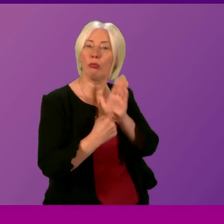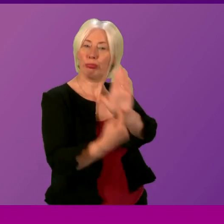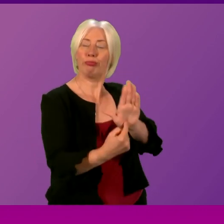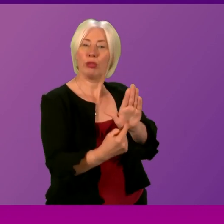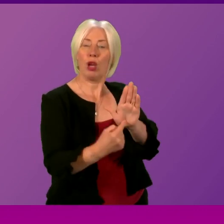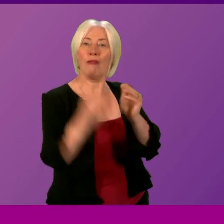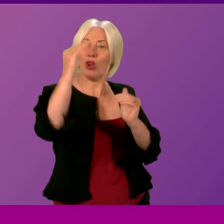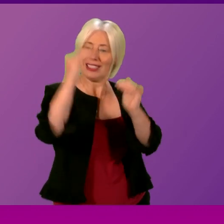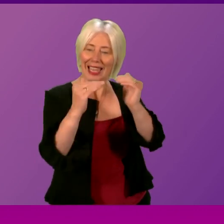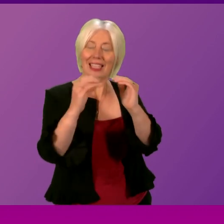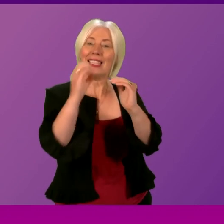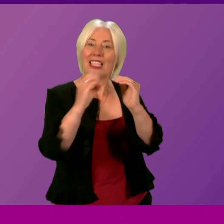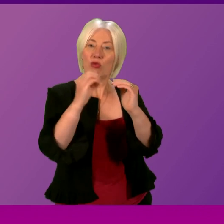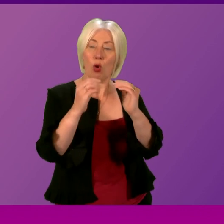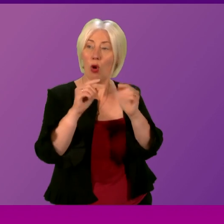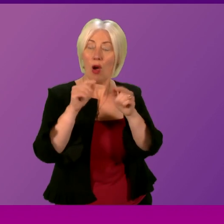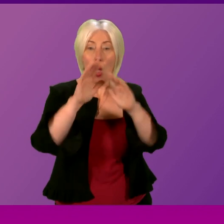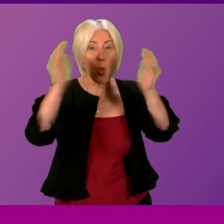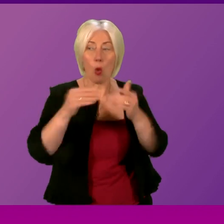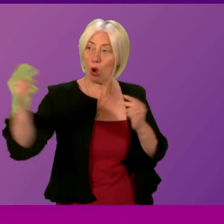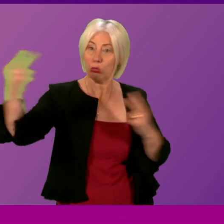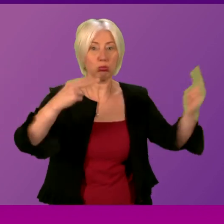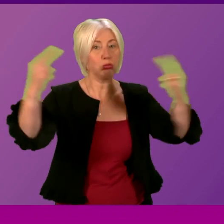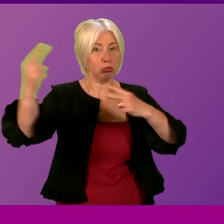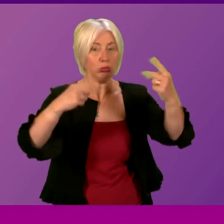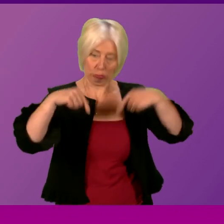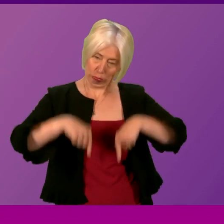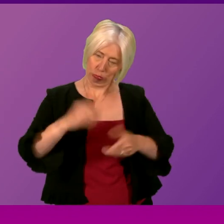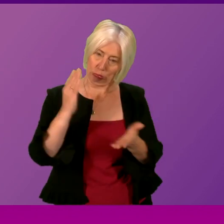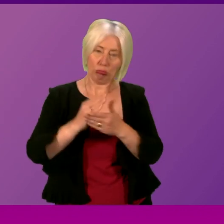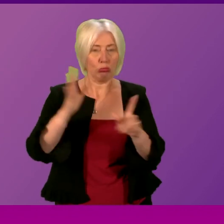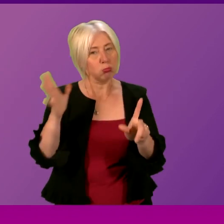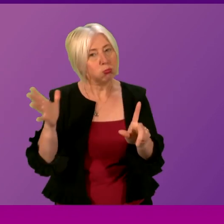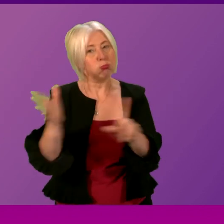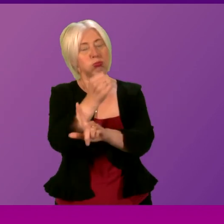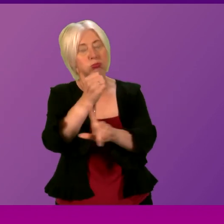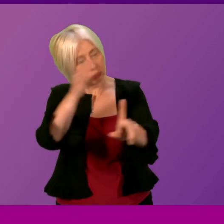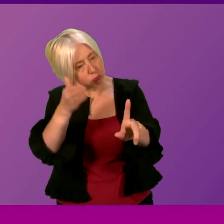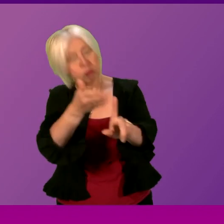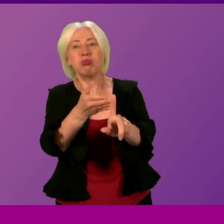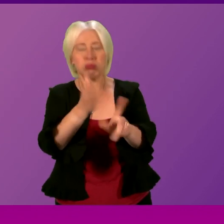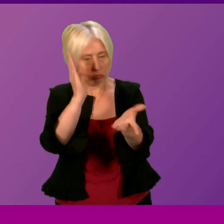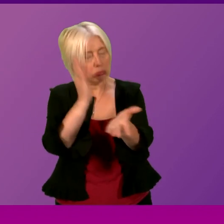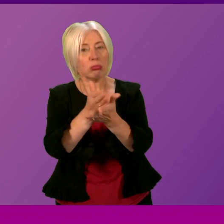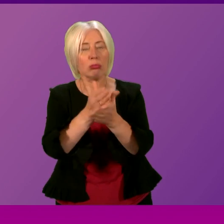We are regarded throughout the world as having some of the most ambitious targets and policies.